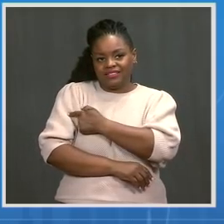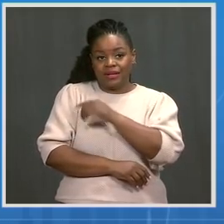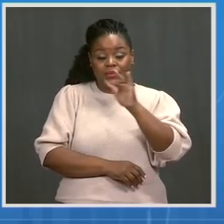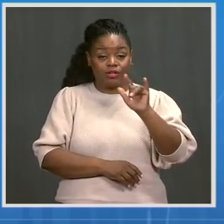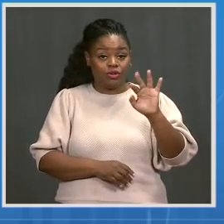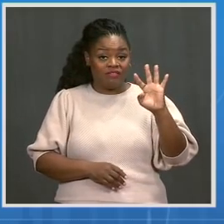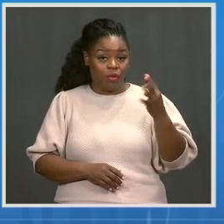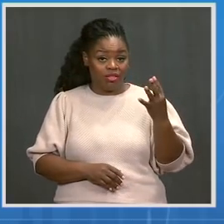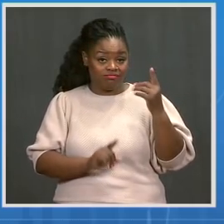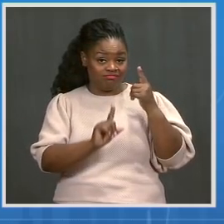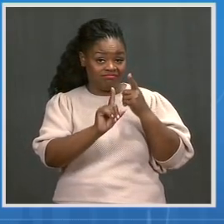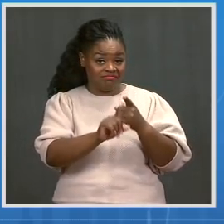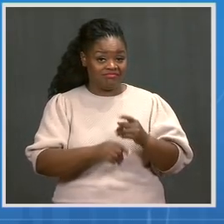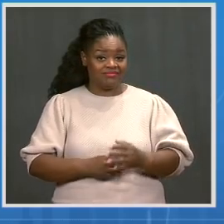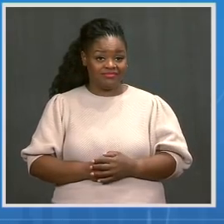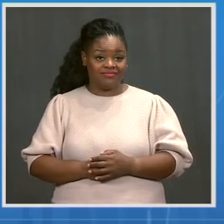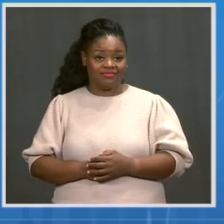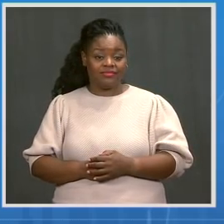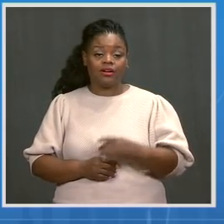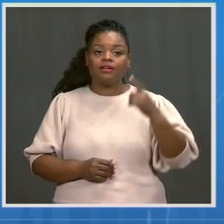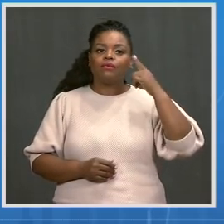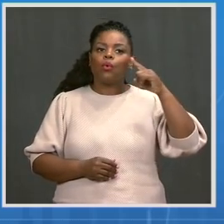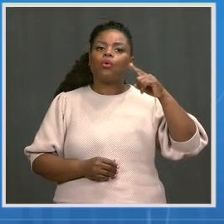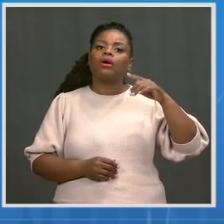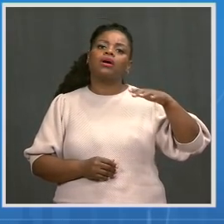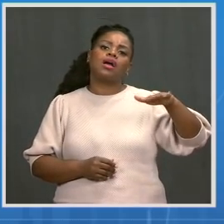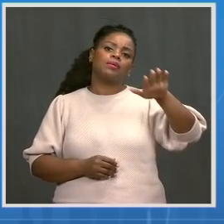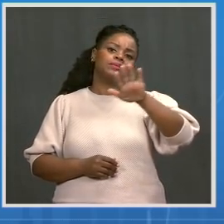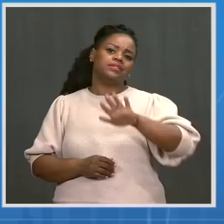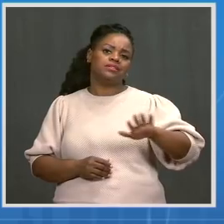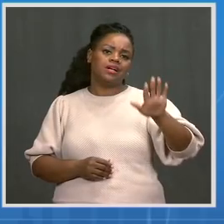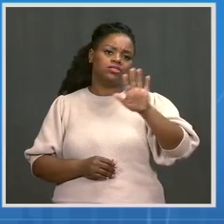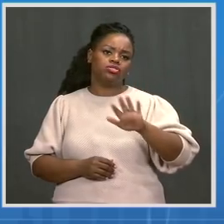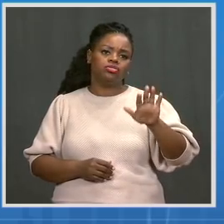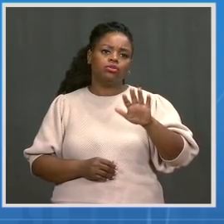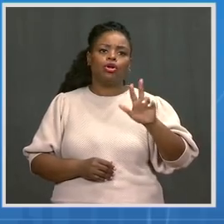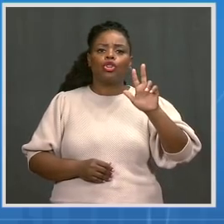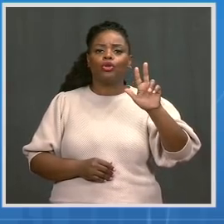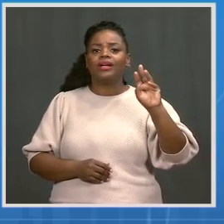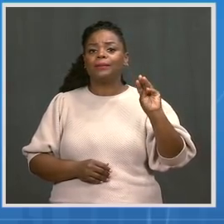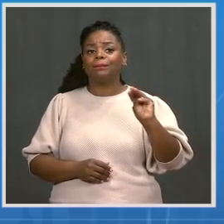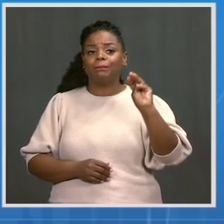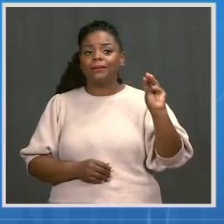For context, only 3 million Americans were fully vaccinated when the President came into office.